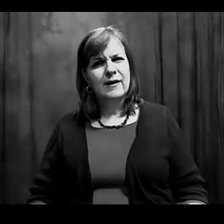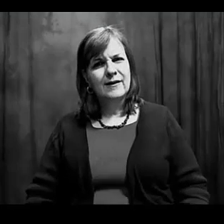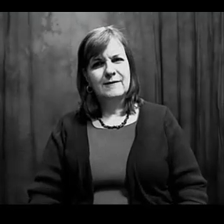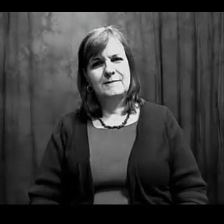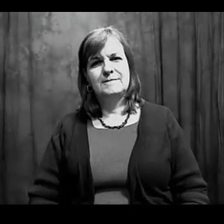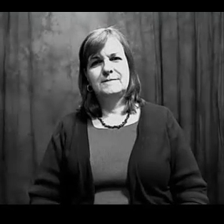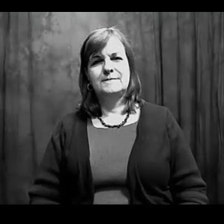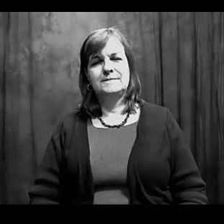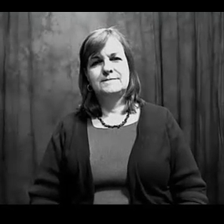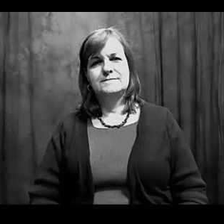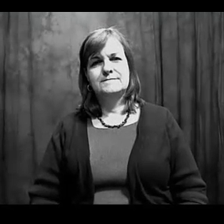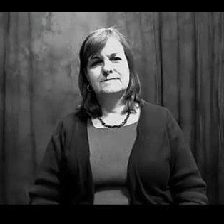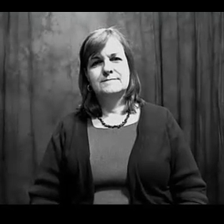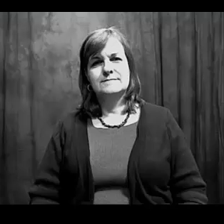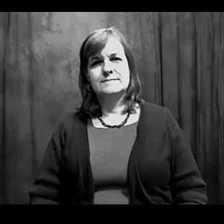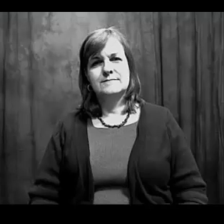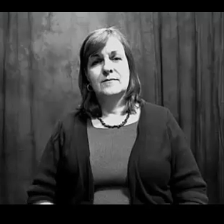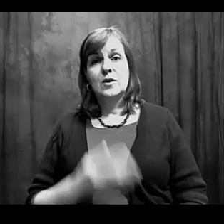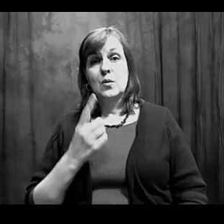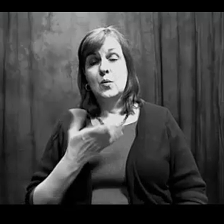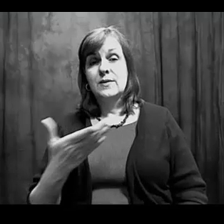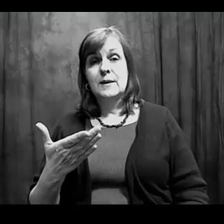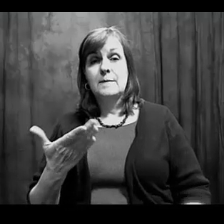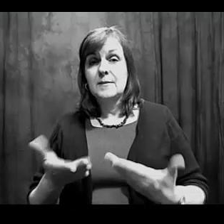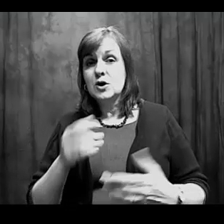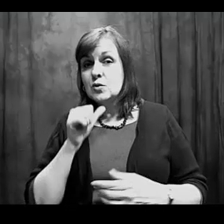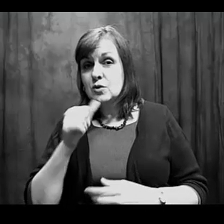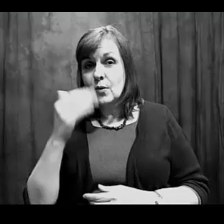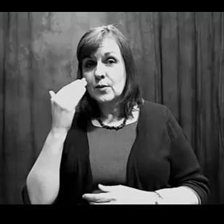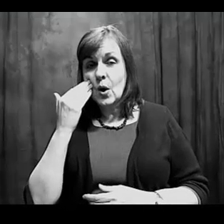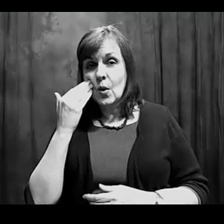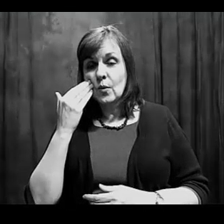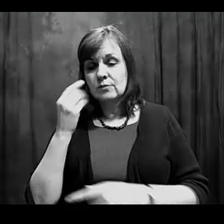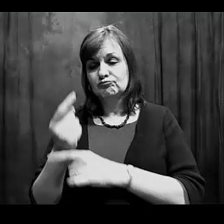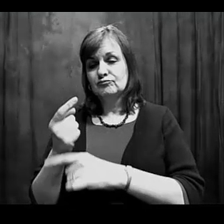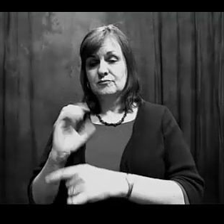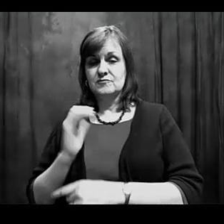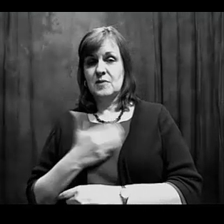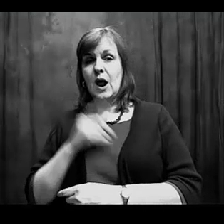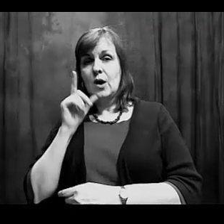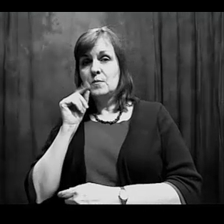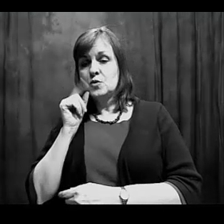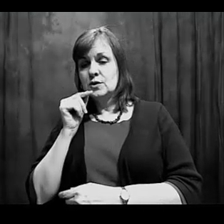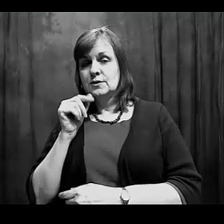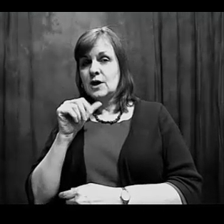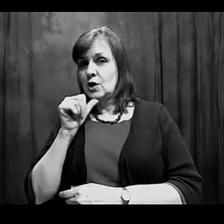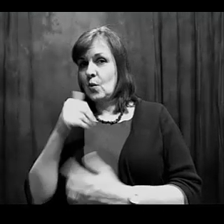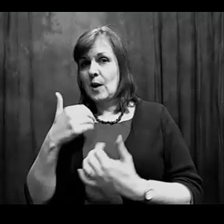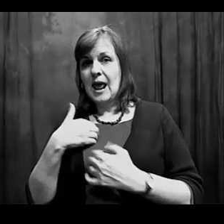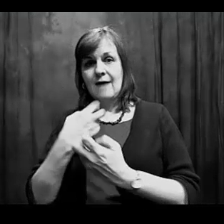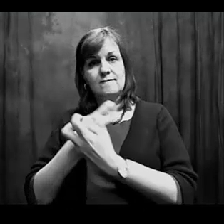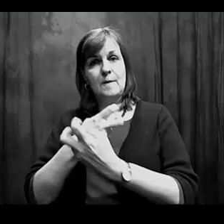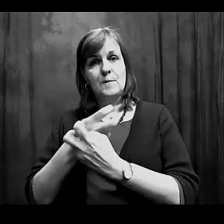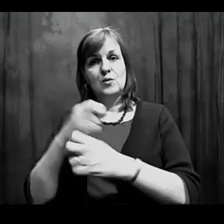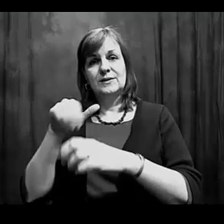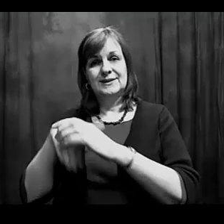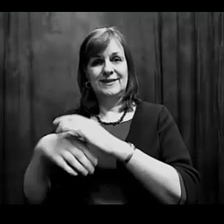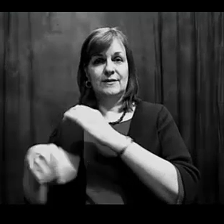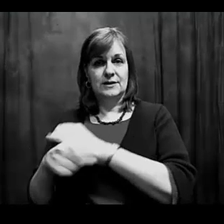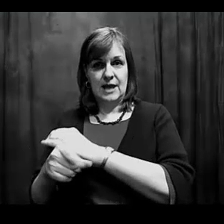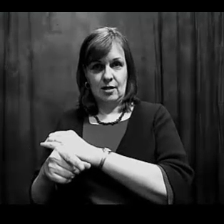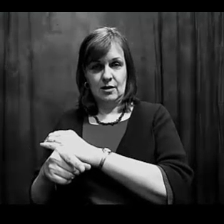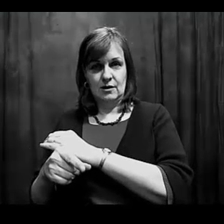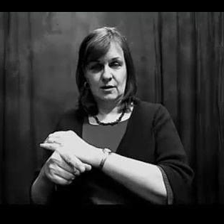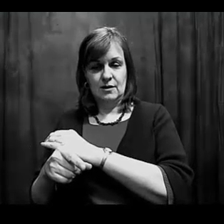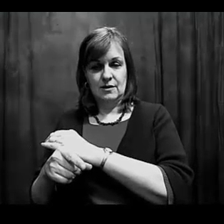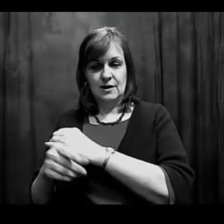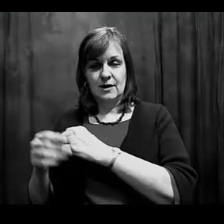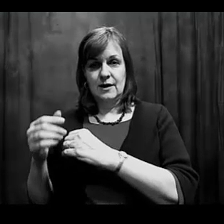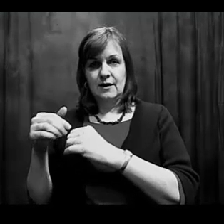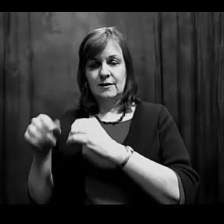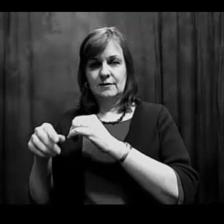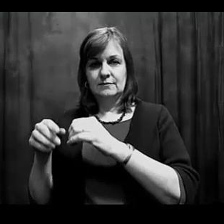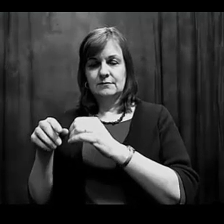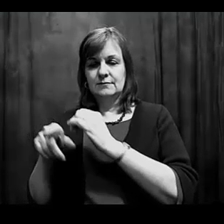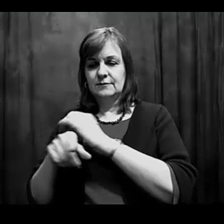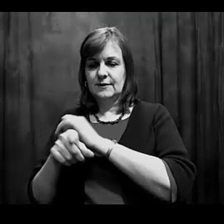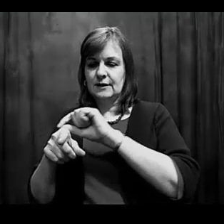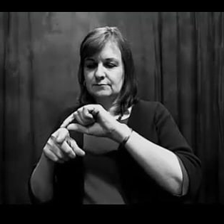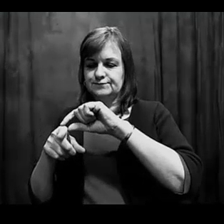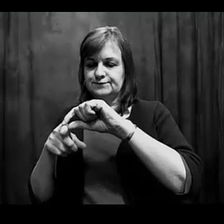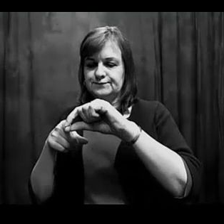there are claws on the wings!! can you imagine a cardinal flying straight at you with claws coming out of its wings??